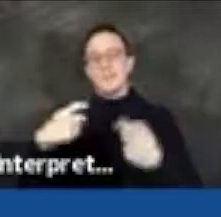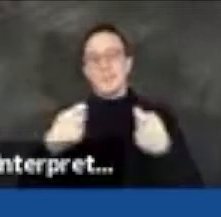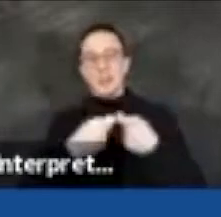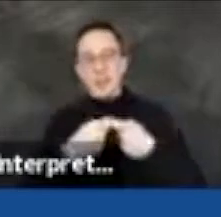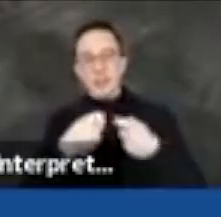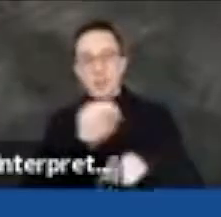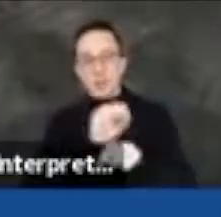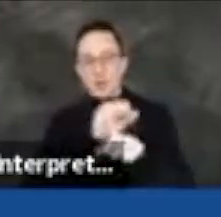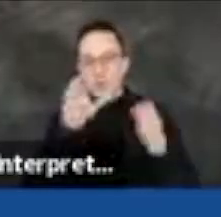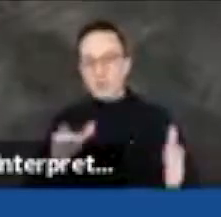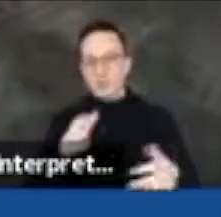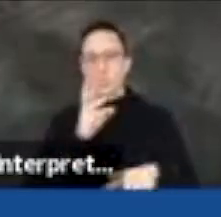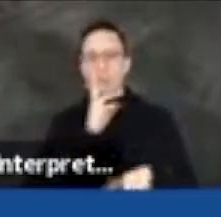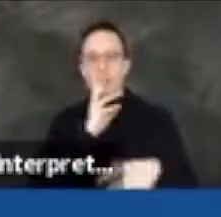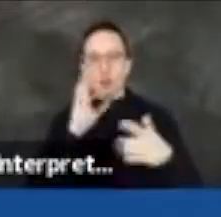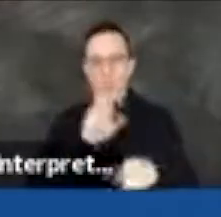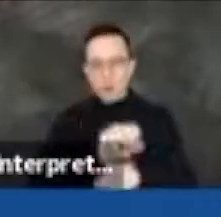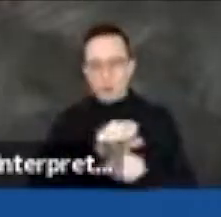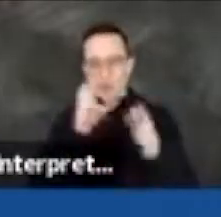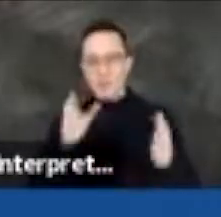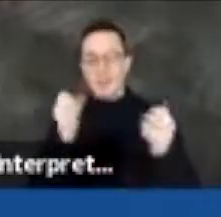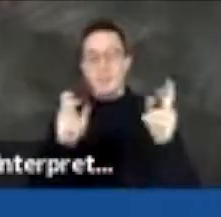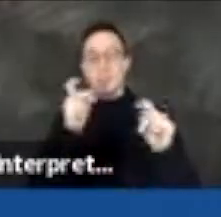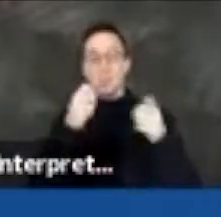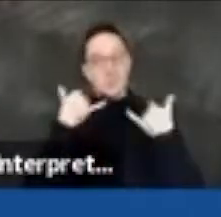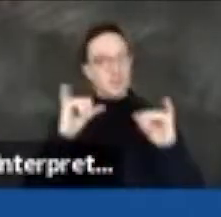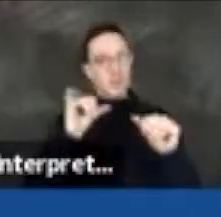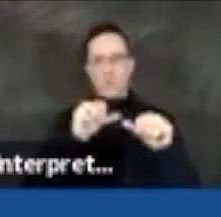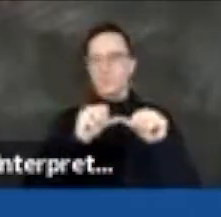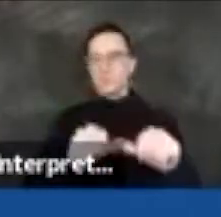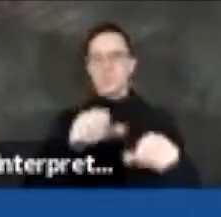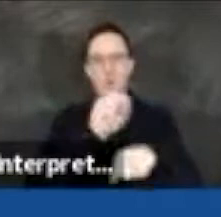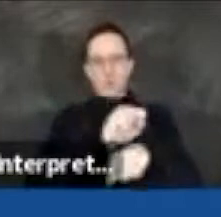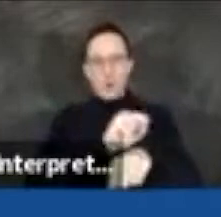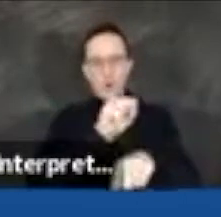MANY PEOPLE, THAT REMAIN ACTIVE WORKING FROM HOME WHILE ALSO CARING FOR THEIR FAMILIES,